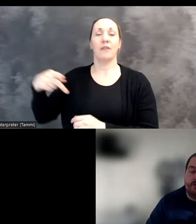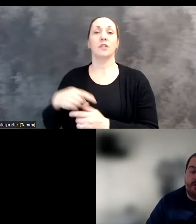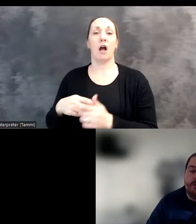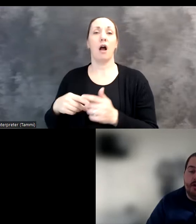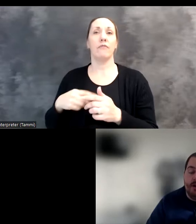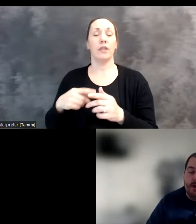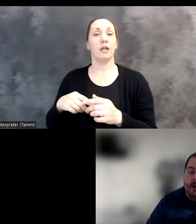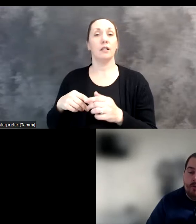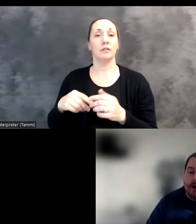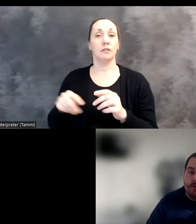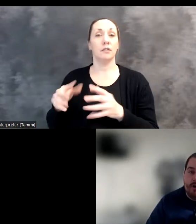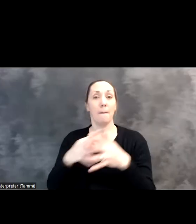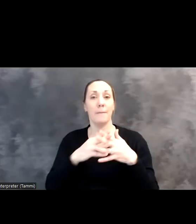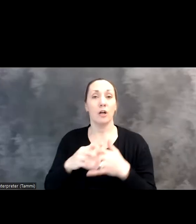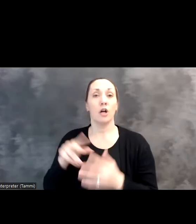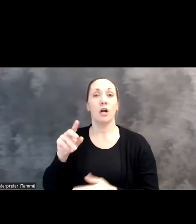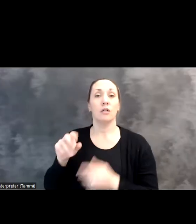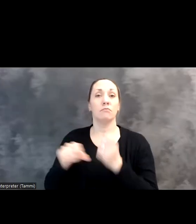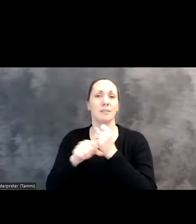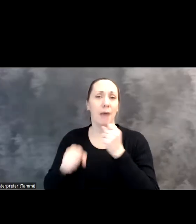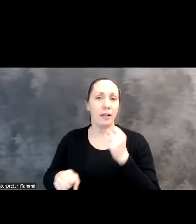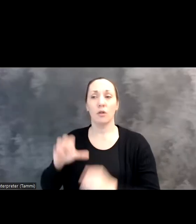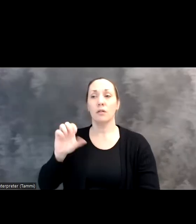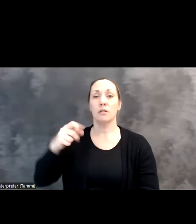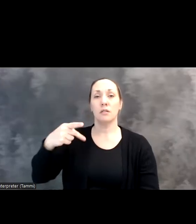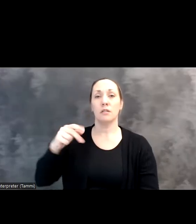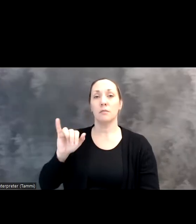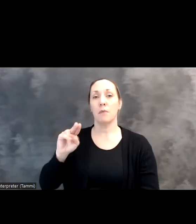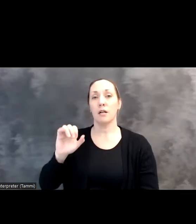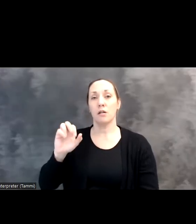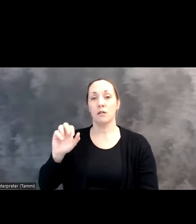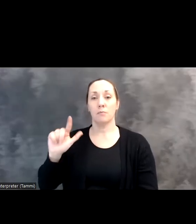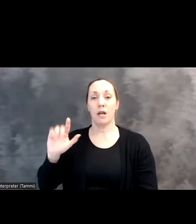and inclusion. >> IAN BUKHART: I'm the Vice